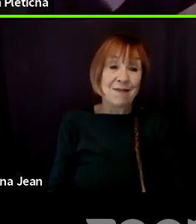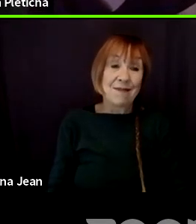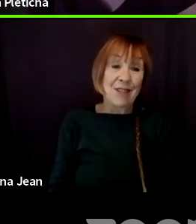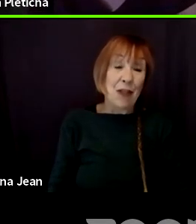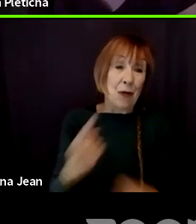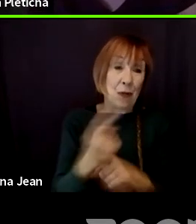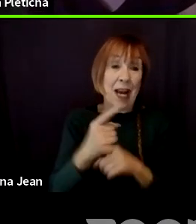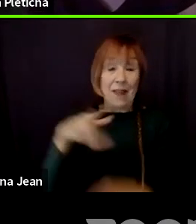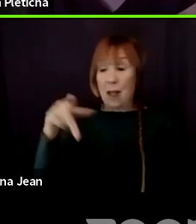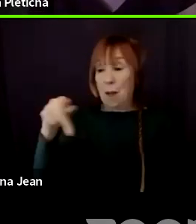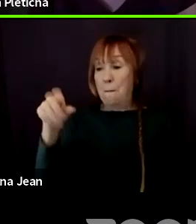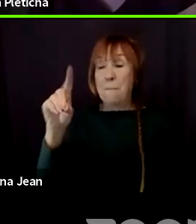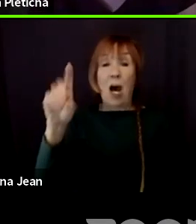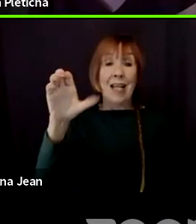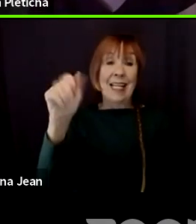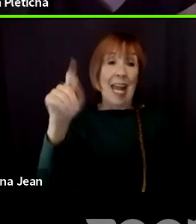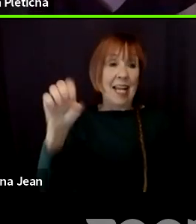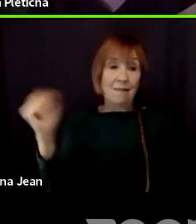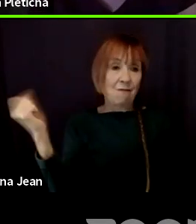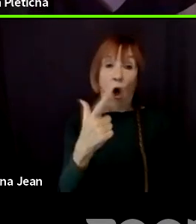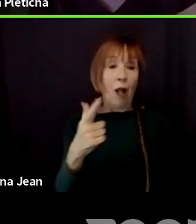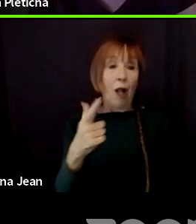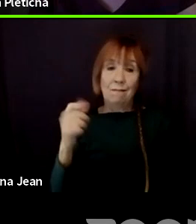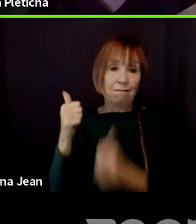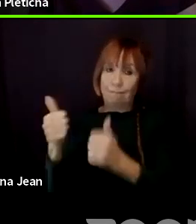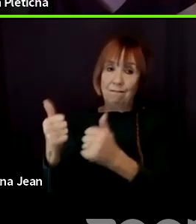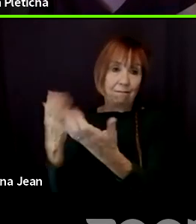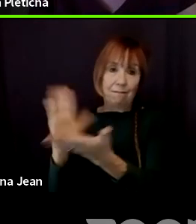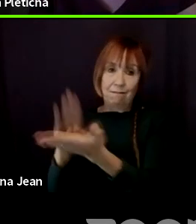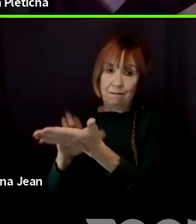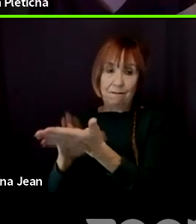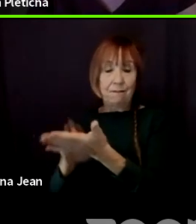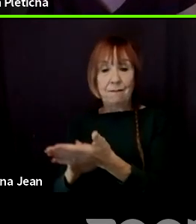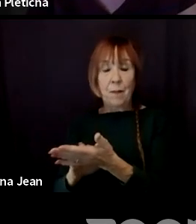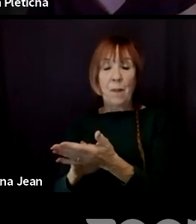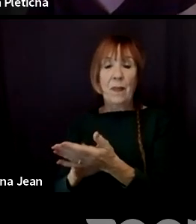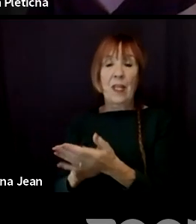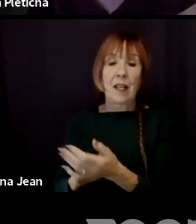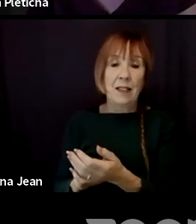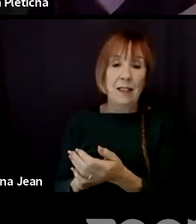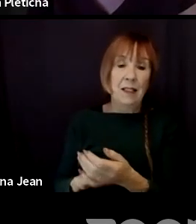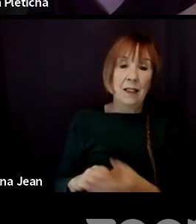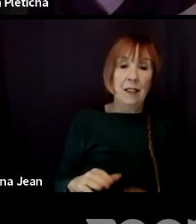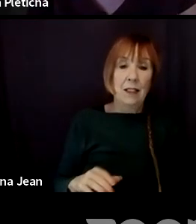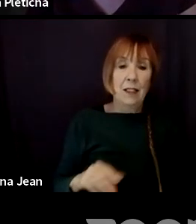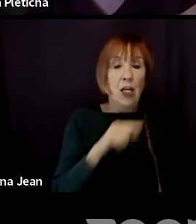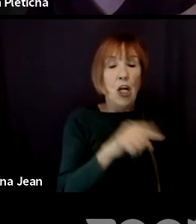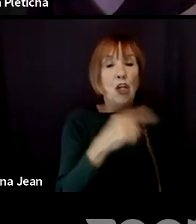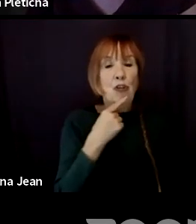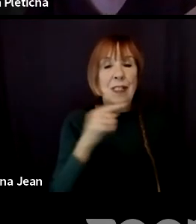a couple others that are good. I mean-- You mentioned Nerdist Writers Panel.